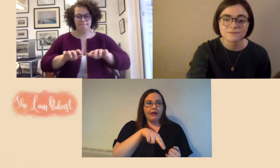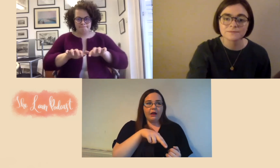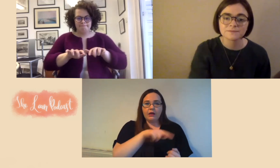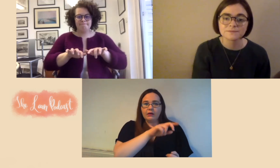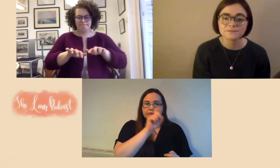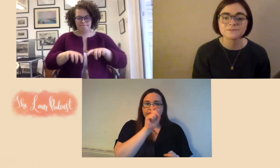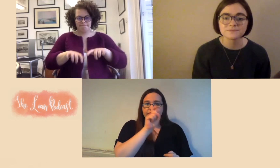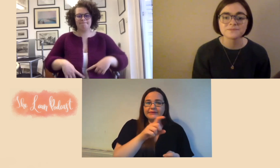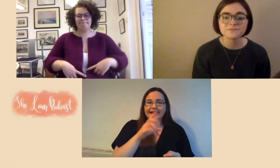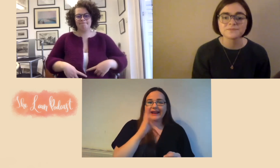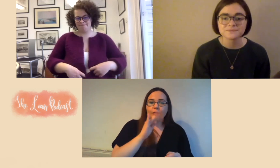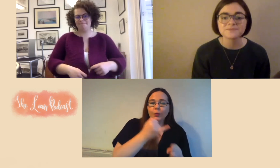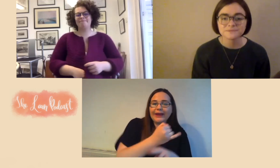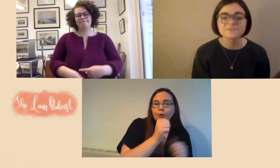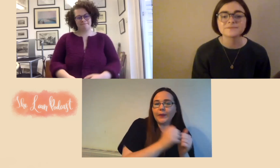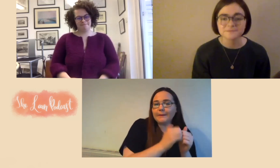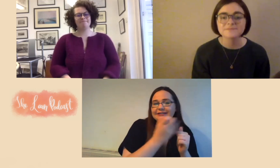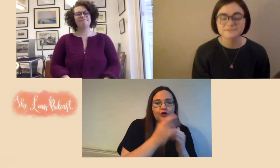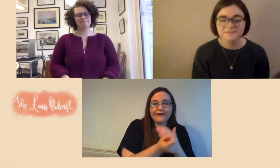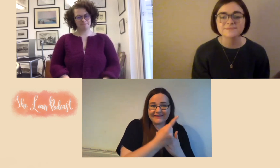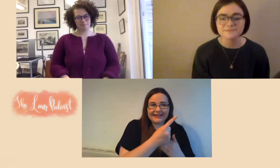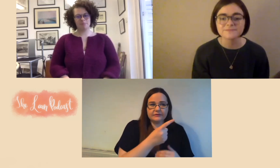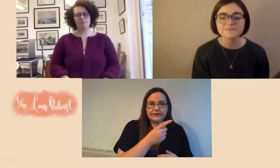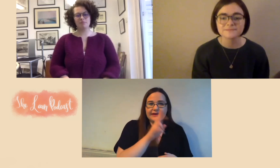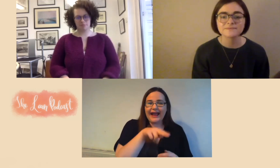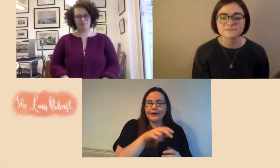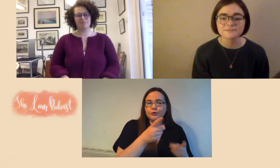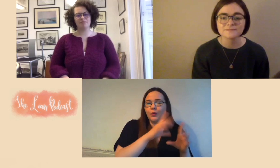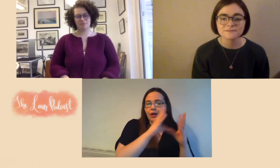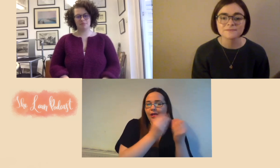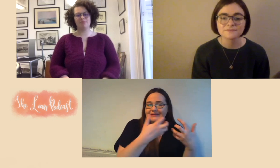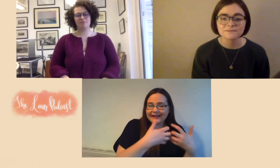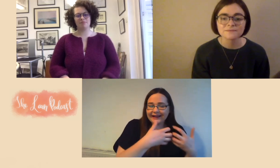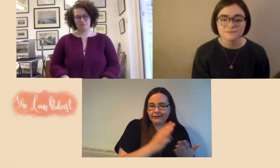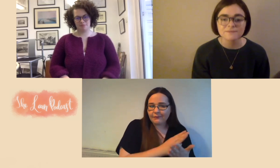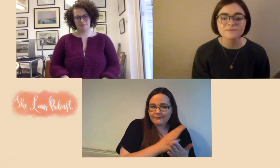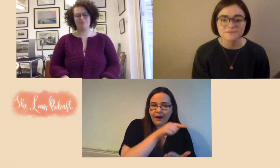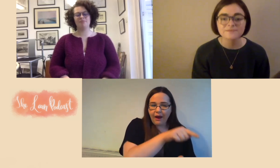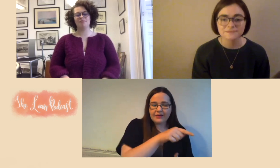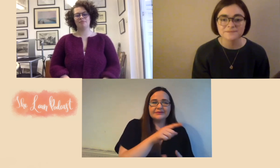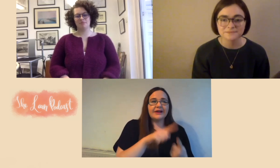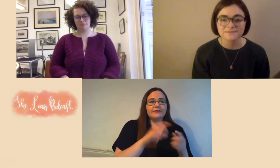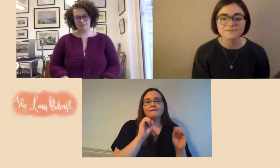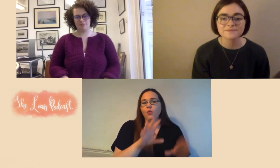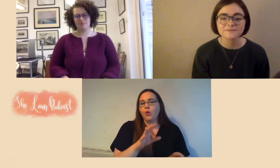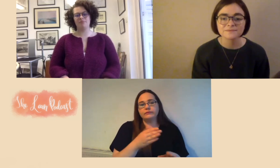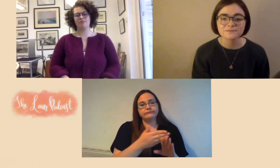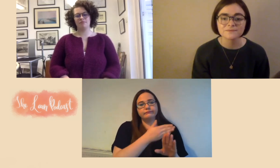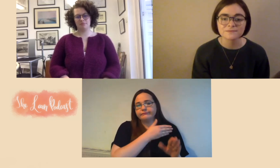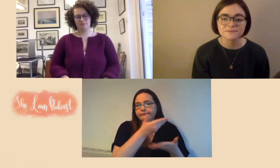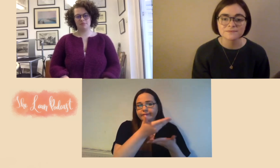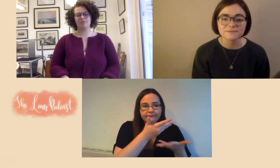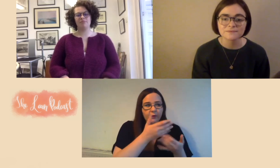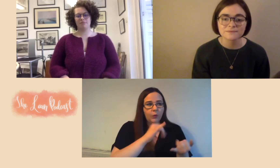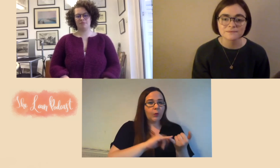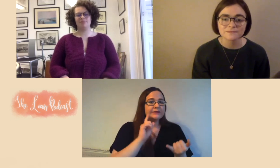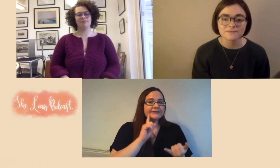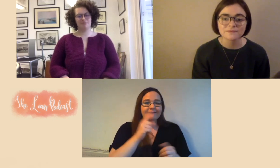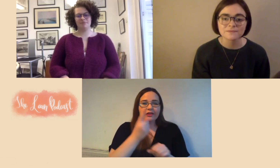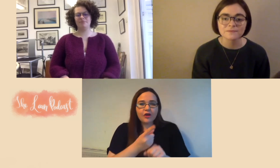to make sure that if there is a technical issue that someone's there in the background, that you know, that you can message them